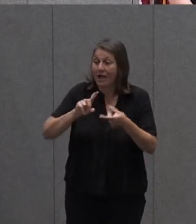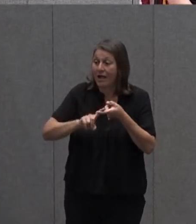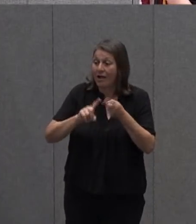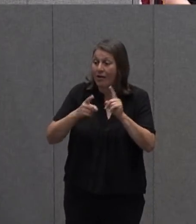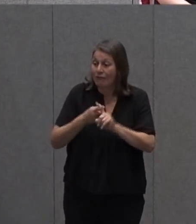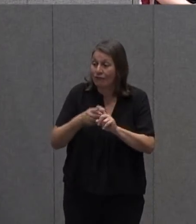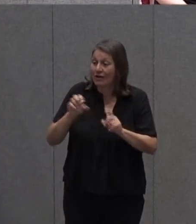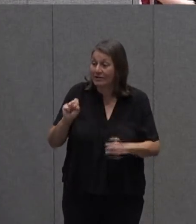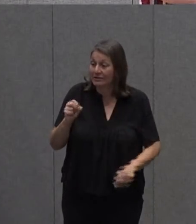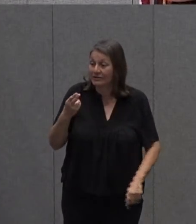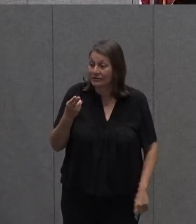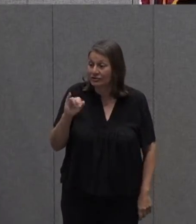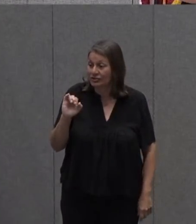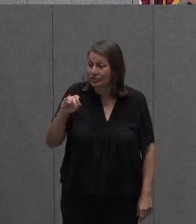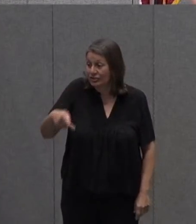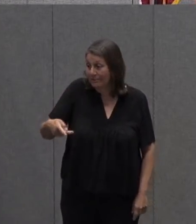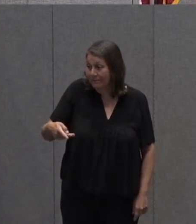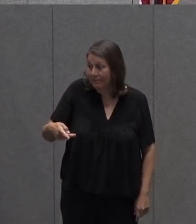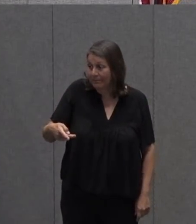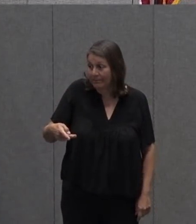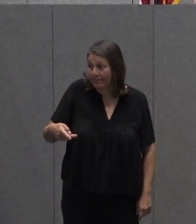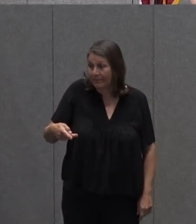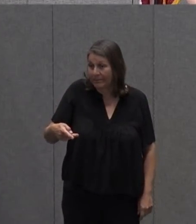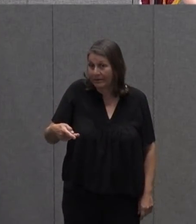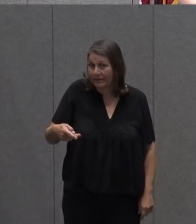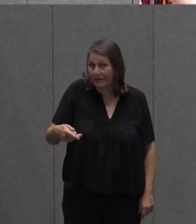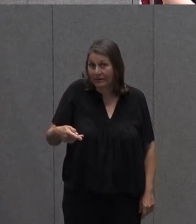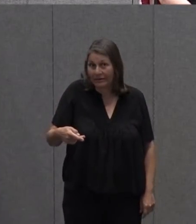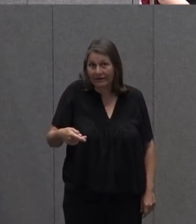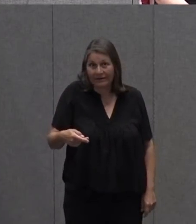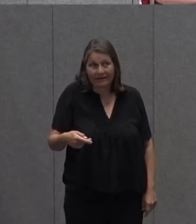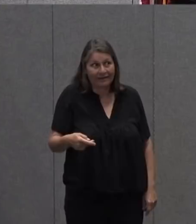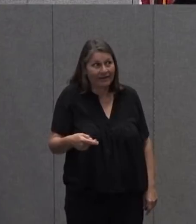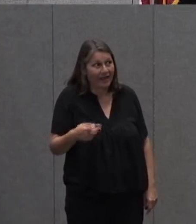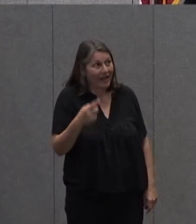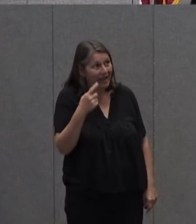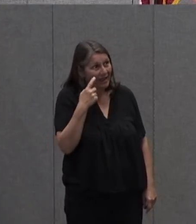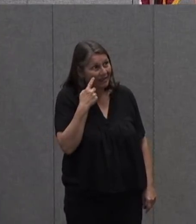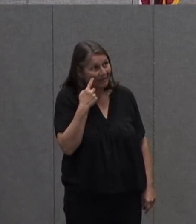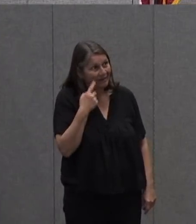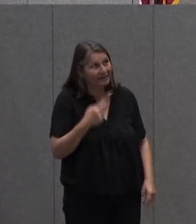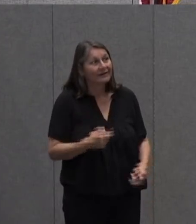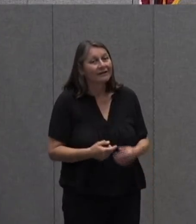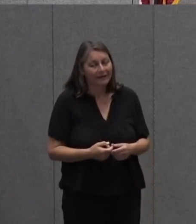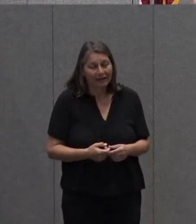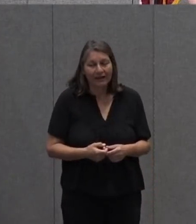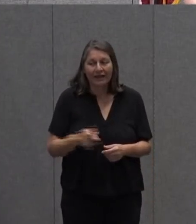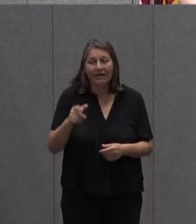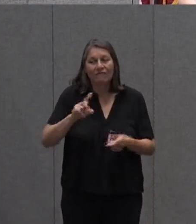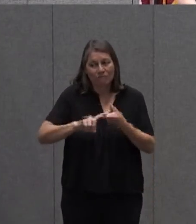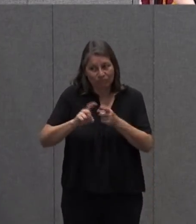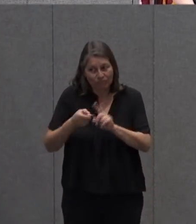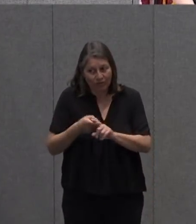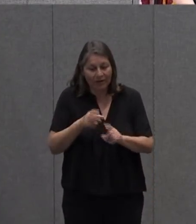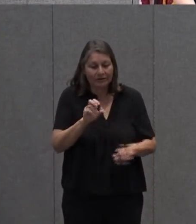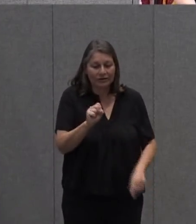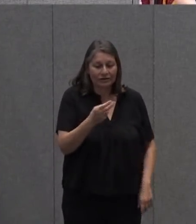I don't know, I'm gonna count it. I think so. Okay, it's a new word. I think so. - That ship was in there. Friendship. - Even though you, friendship.